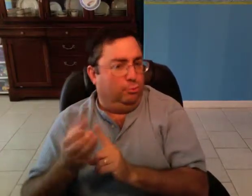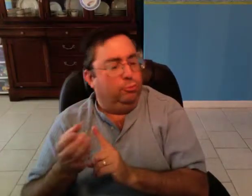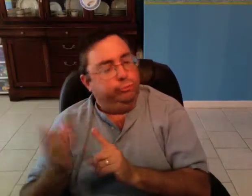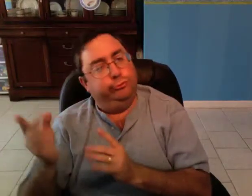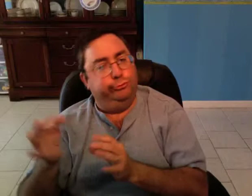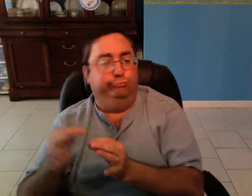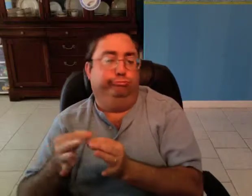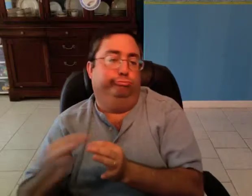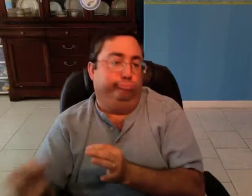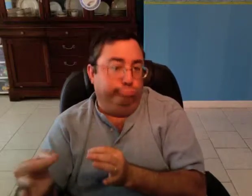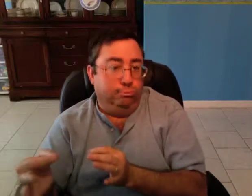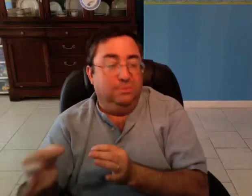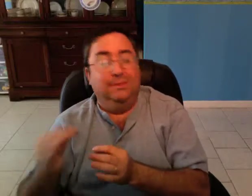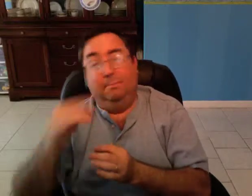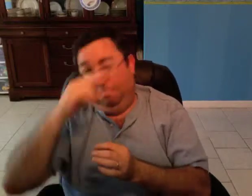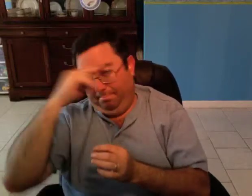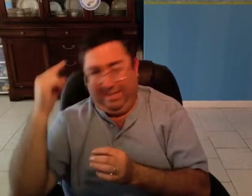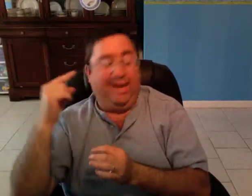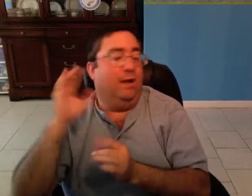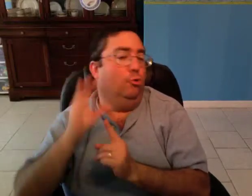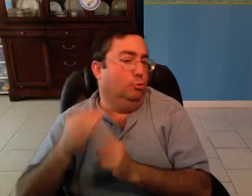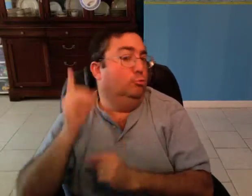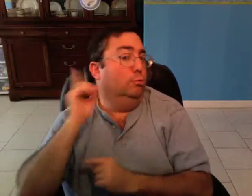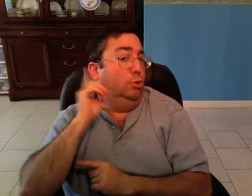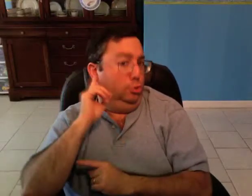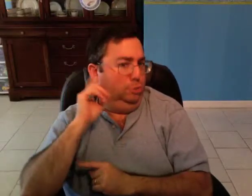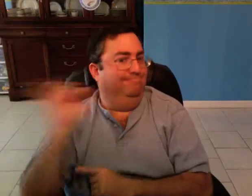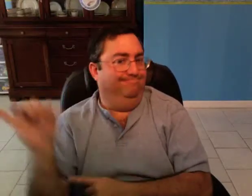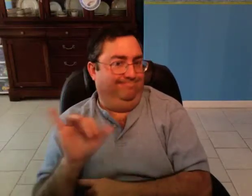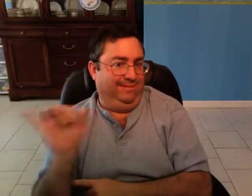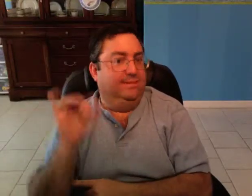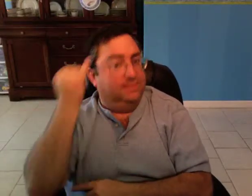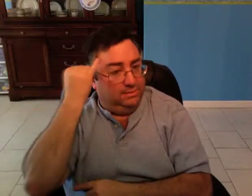I've heard Black culture has a similar phenomenon as well.